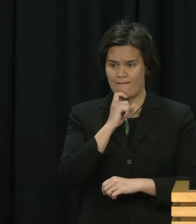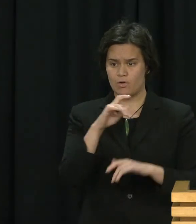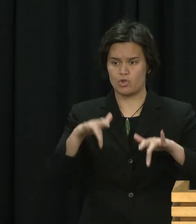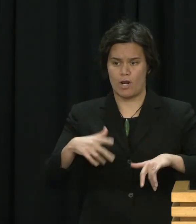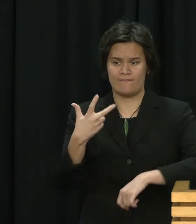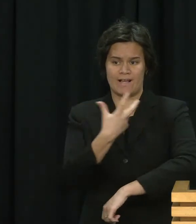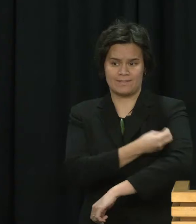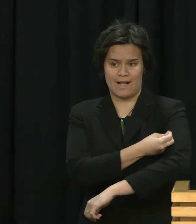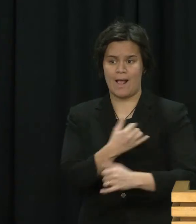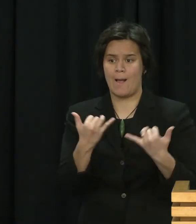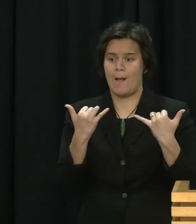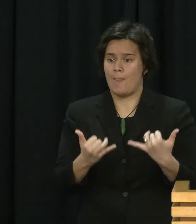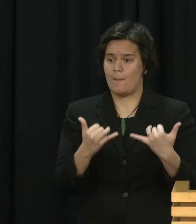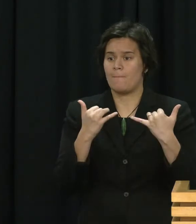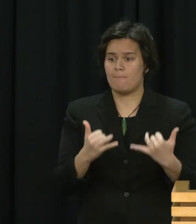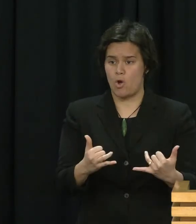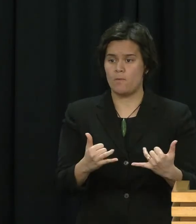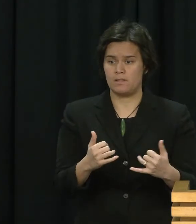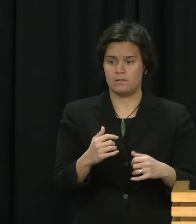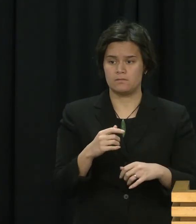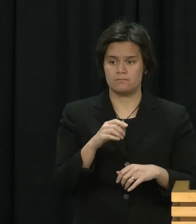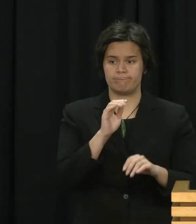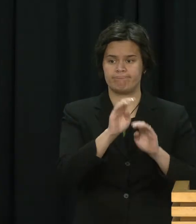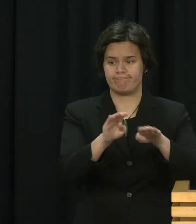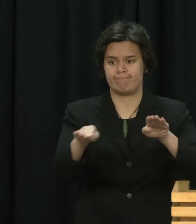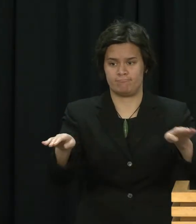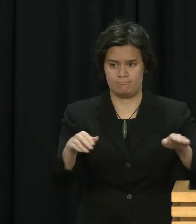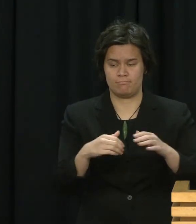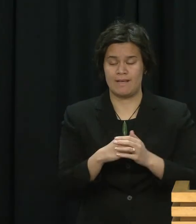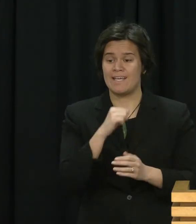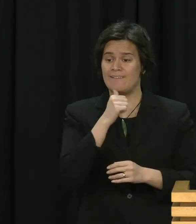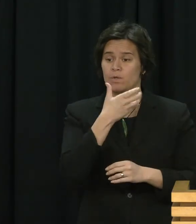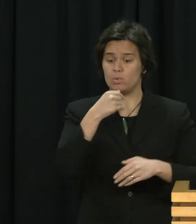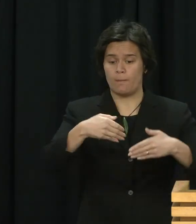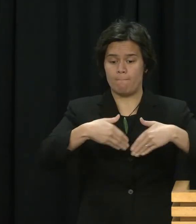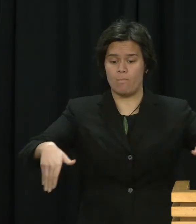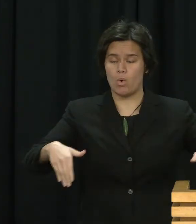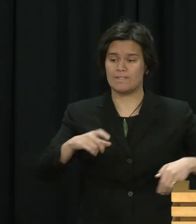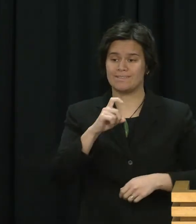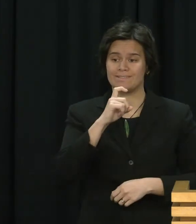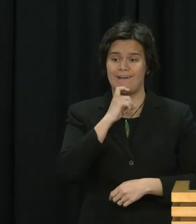further mandatory requirements are put in place, to help them identify staff who haven't